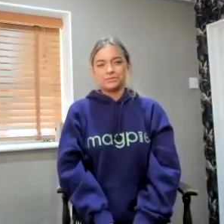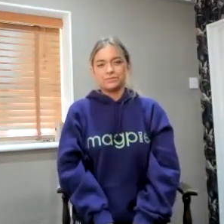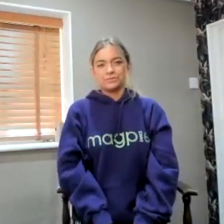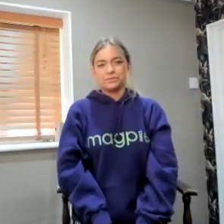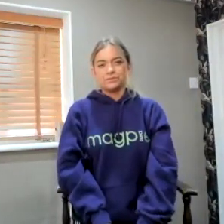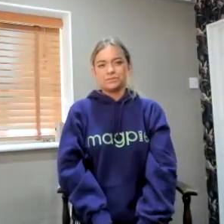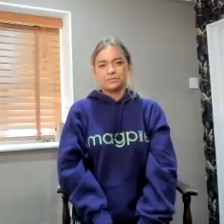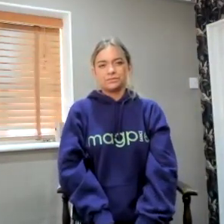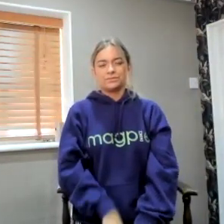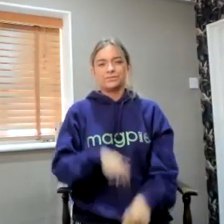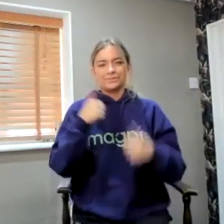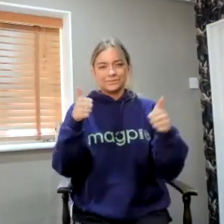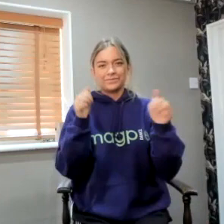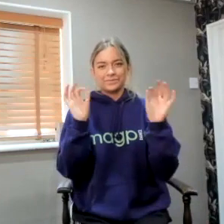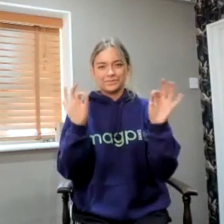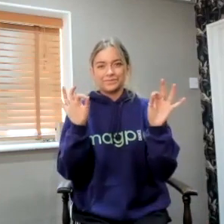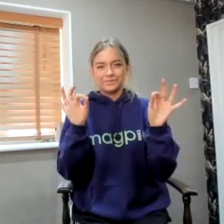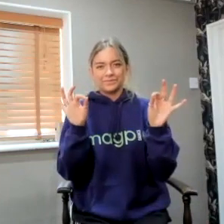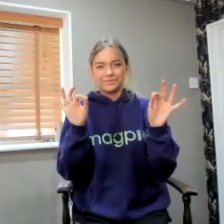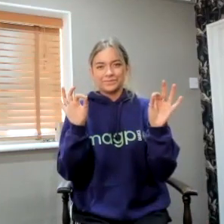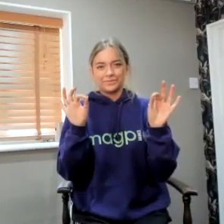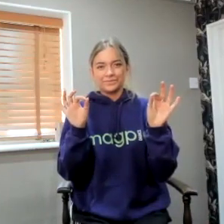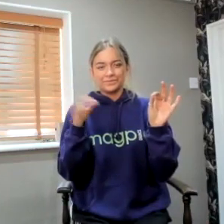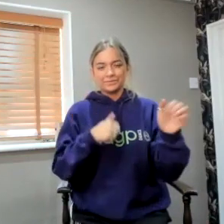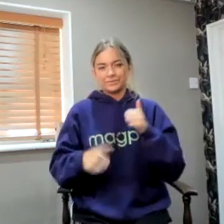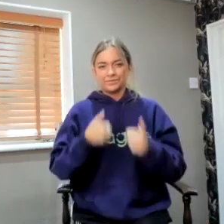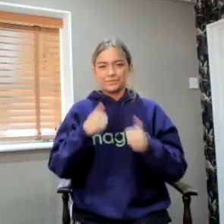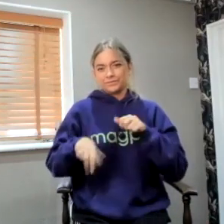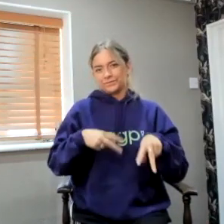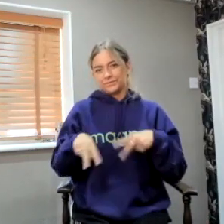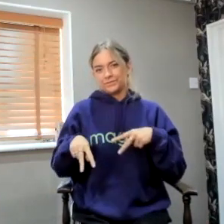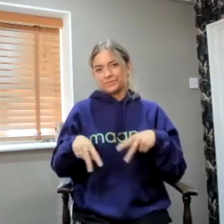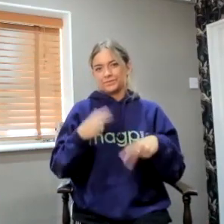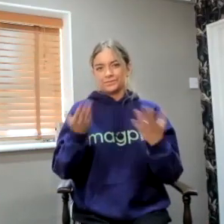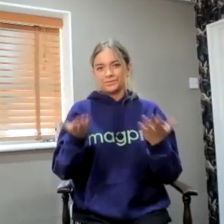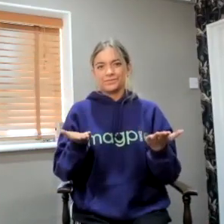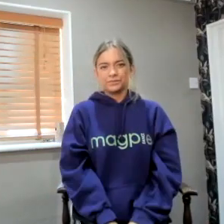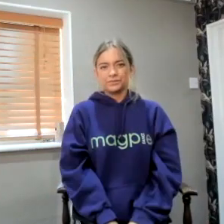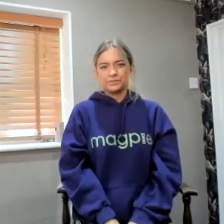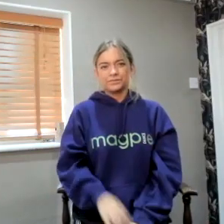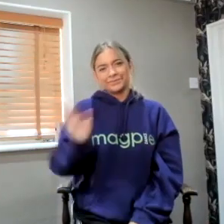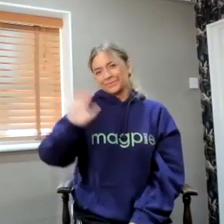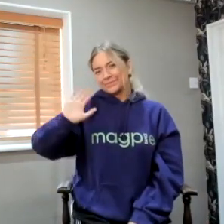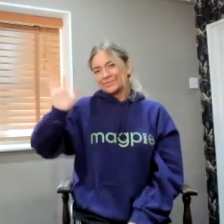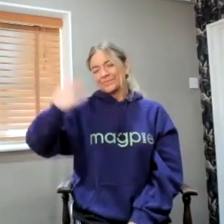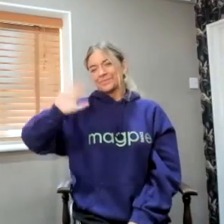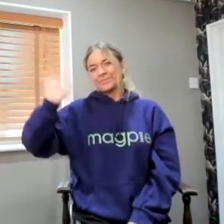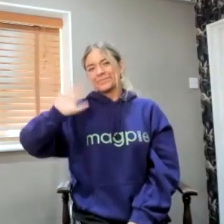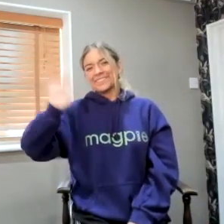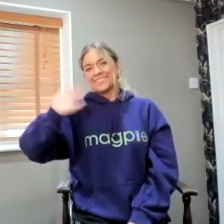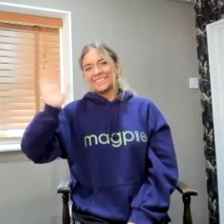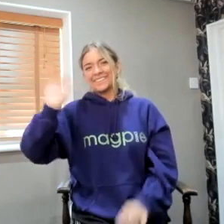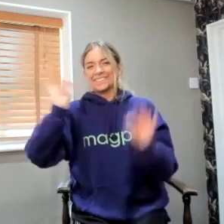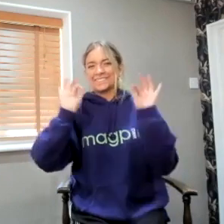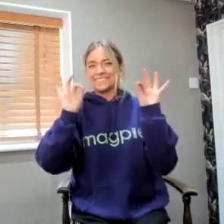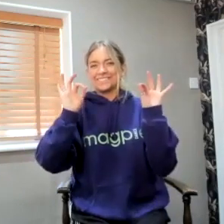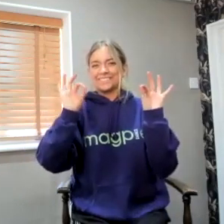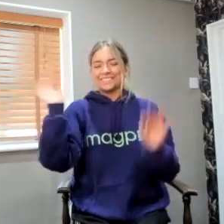massive well done for your fantastic dancing today goodbye everybody well done bye